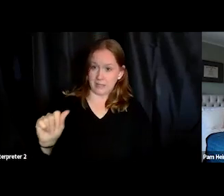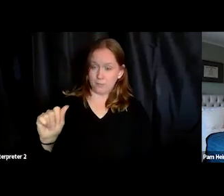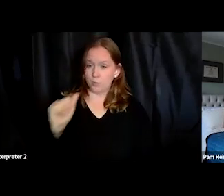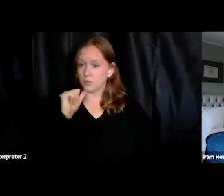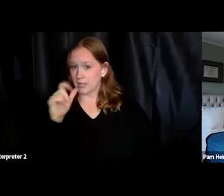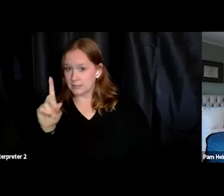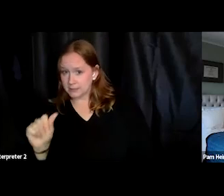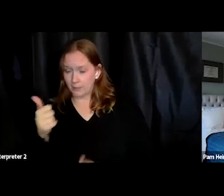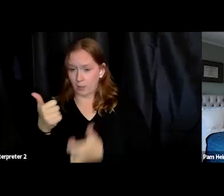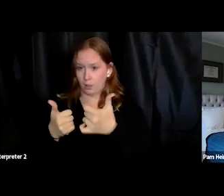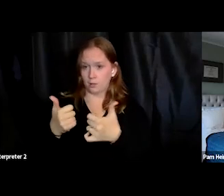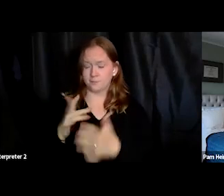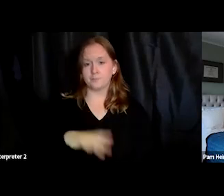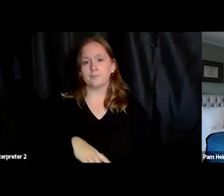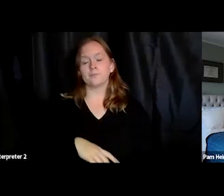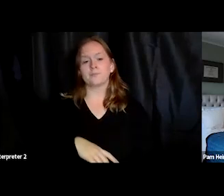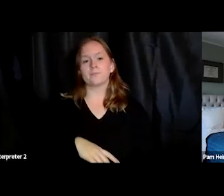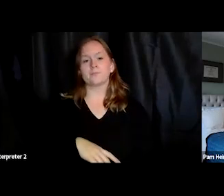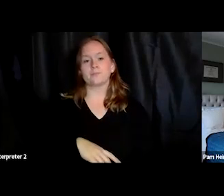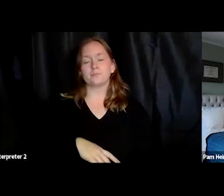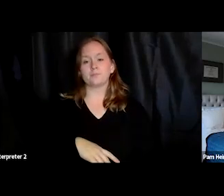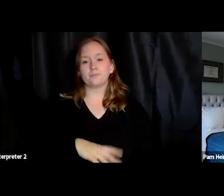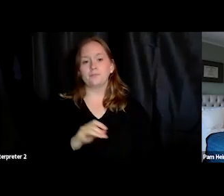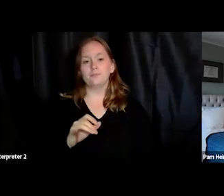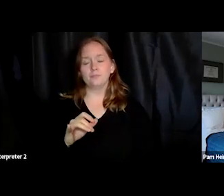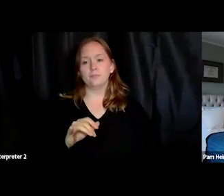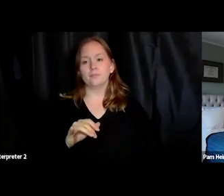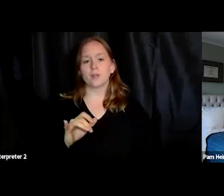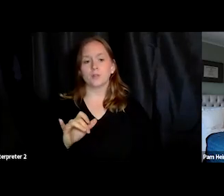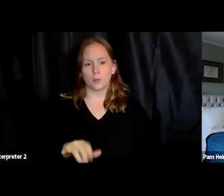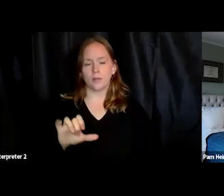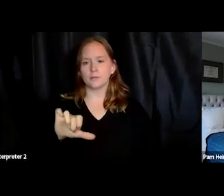So that again is the second place where an individual could be awarded benefits.